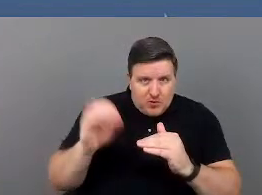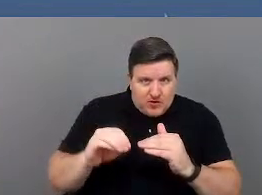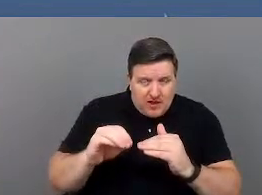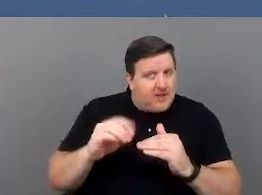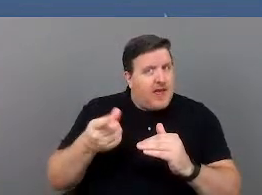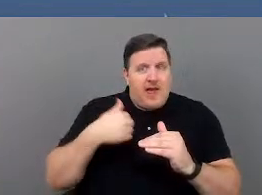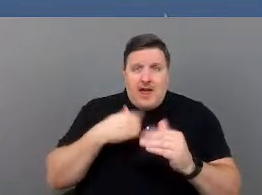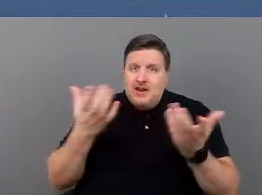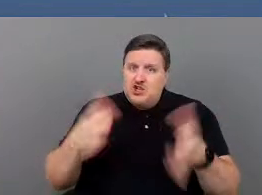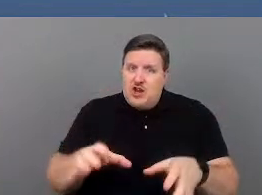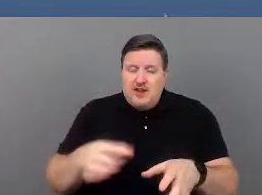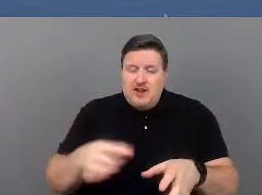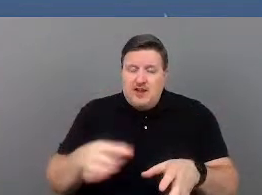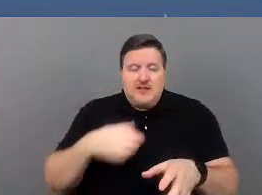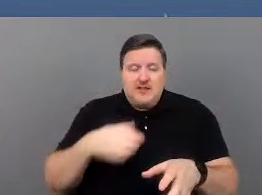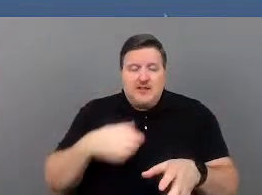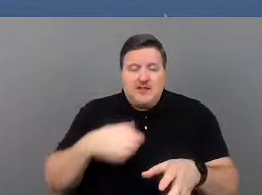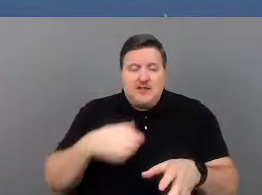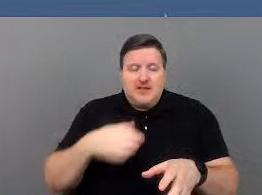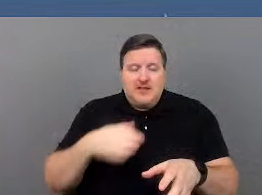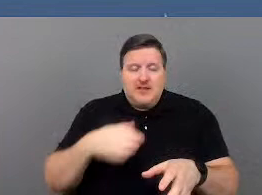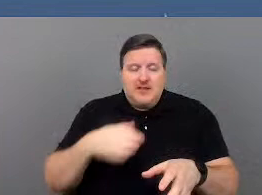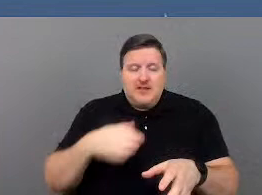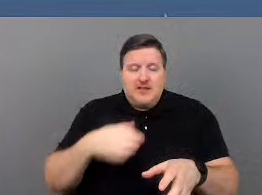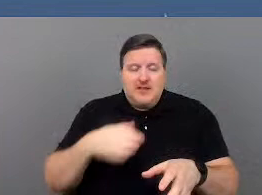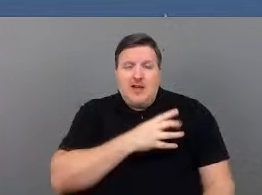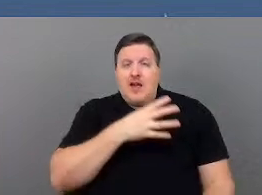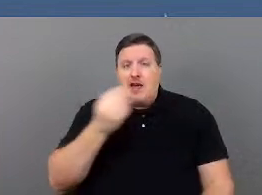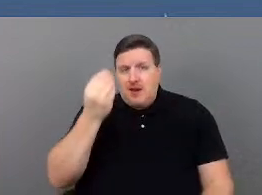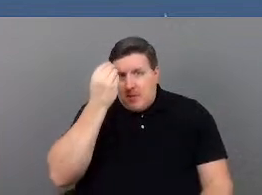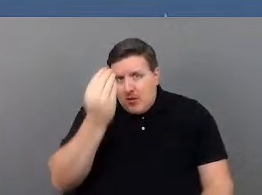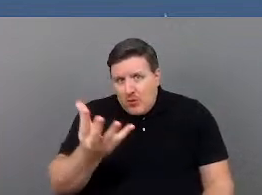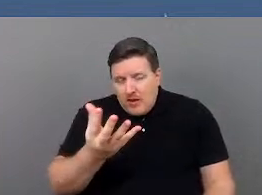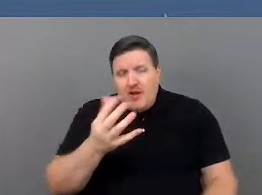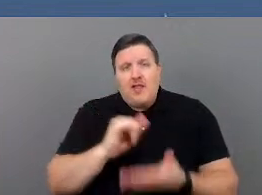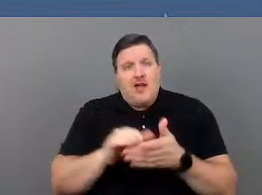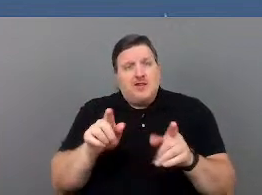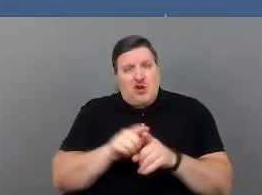TRADITIONAL ORDER AND A REFERENDUM. SO THE REALITY IS FOLKS, YOU WANT TO BE WORKING TOGETHER